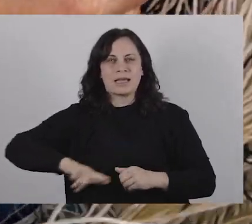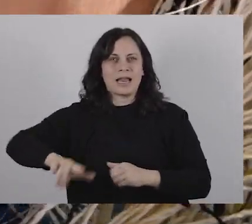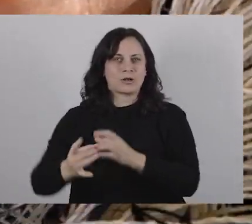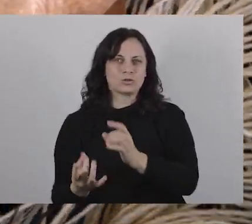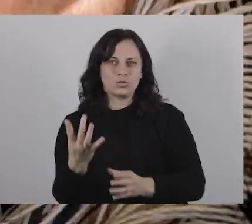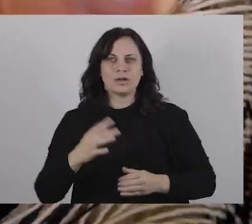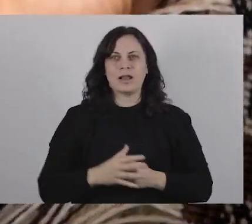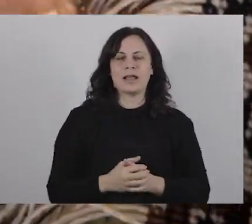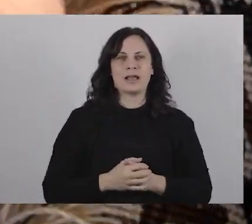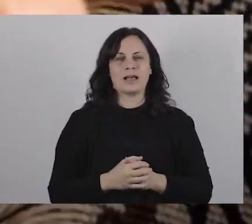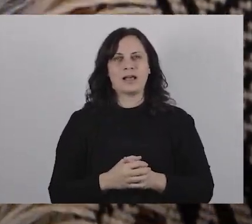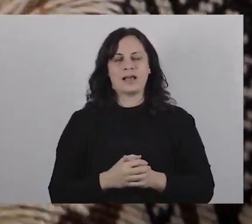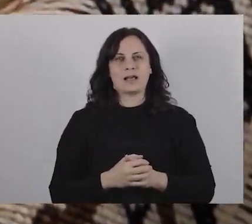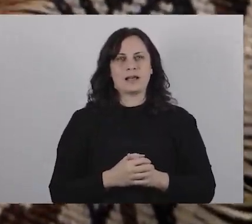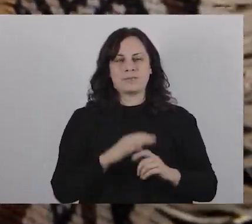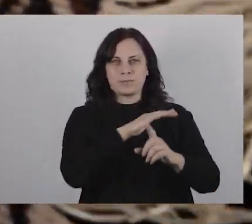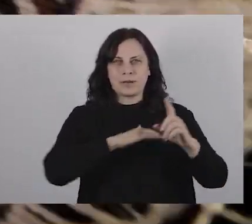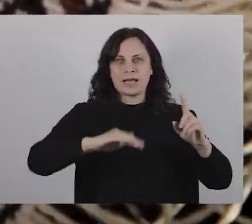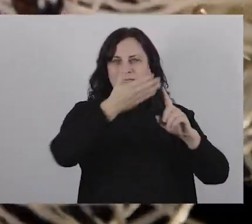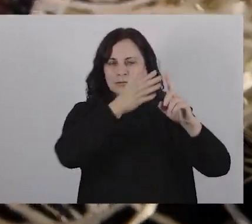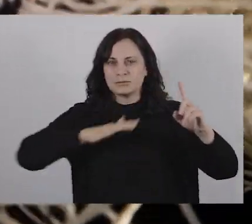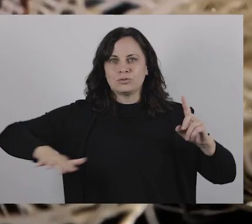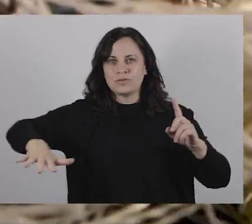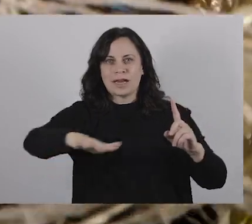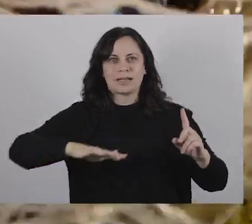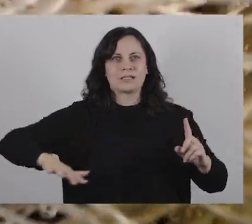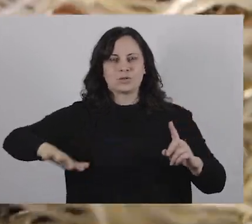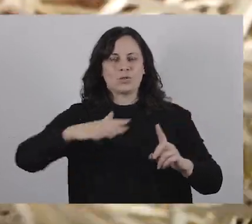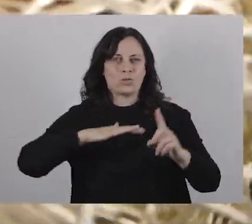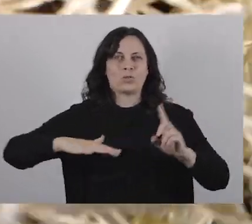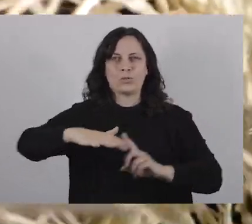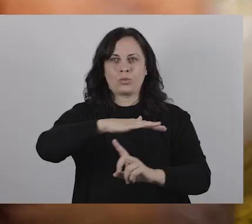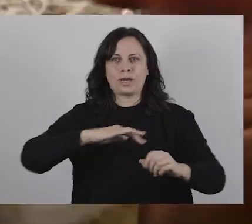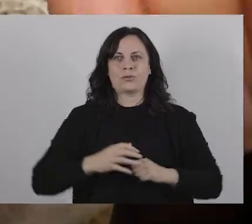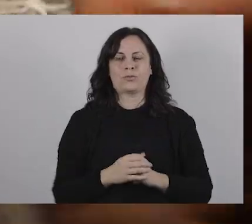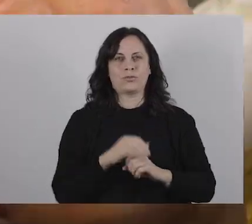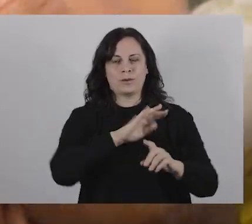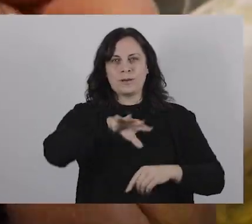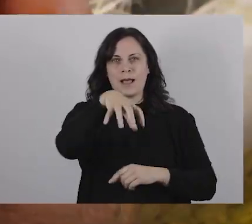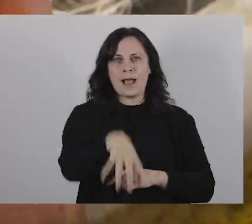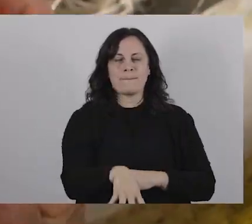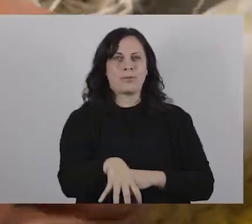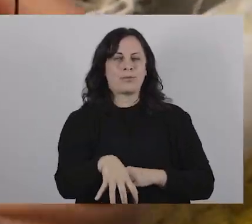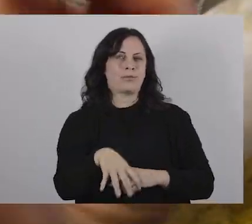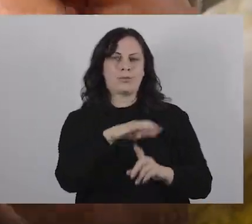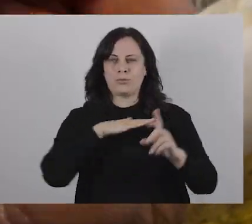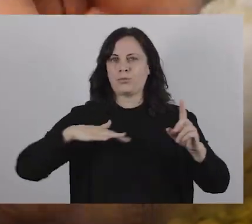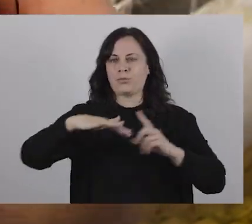Ko Ngāti Tūwharetoa te iwi. Ko Ngāti Tūrangitukua te hapū. I te taha o tōku whaea...